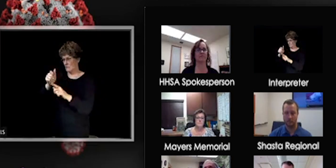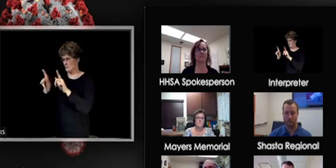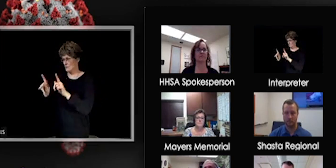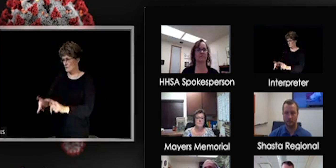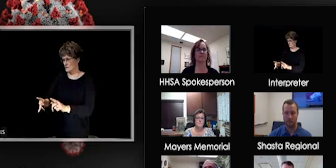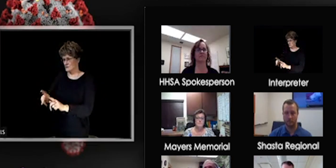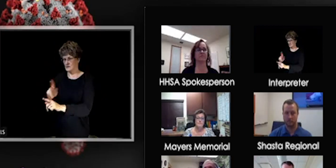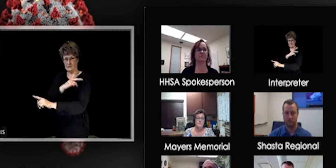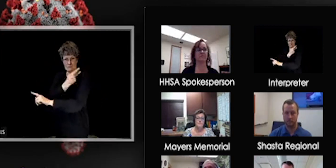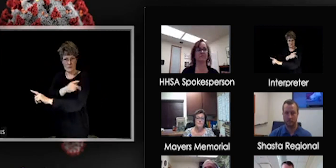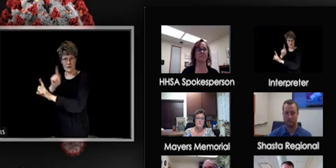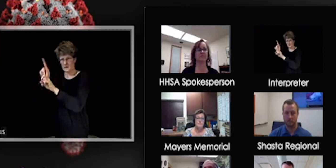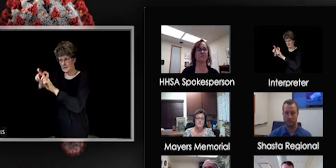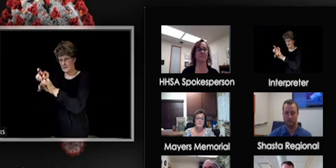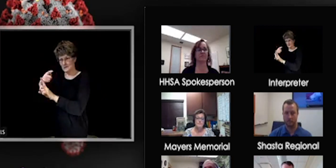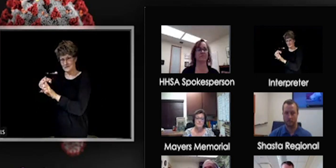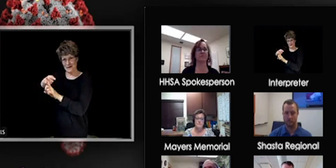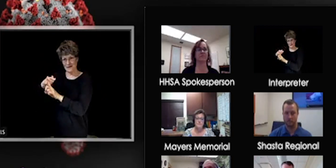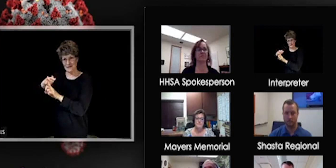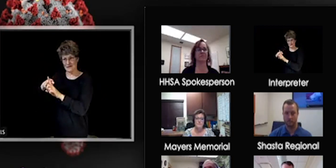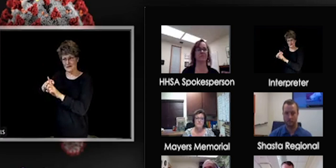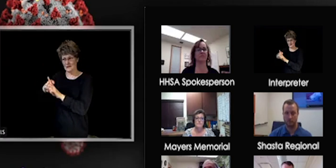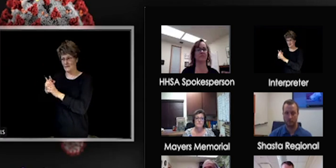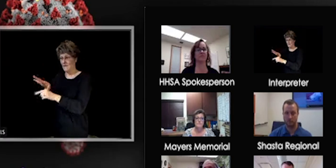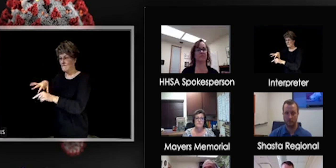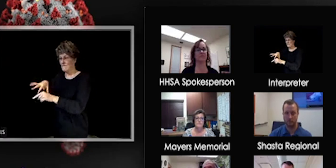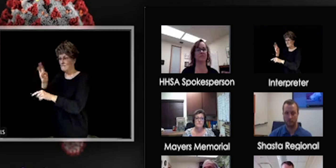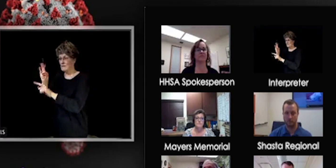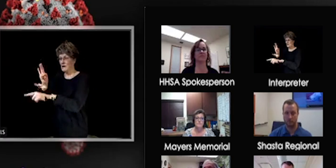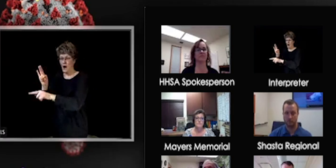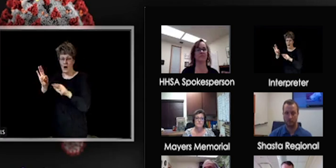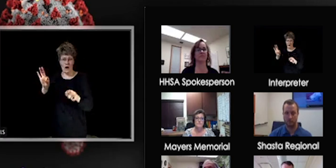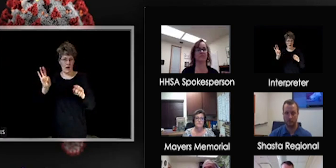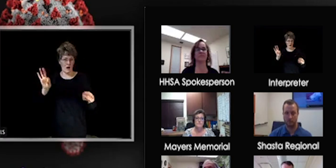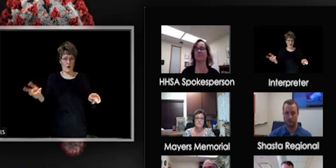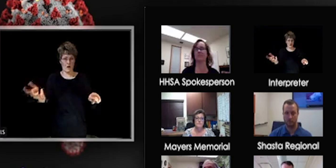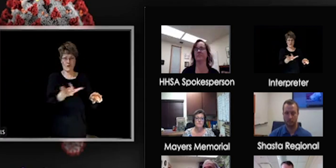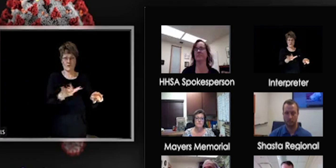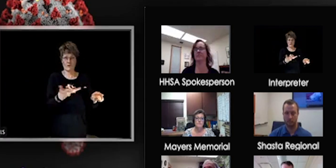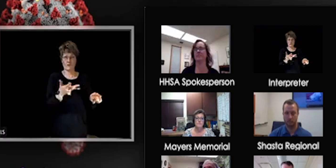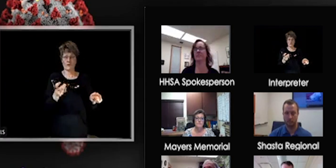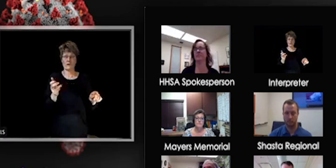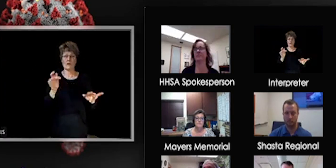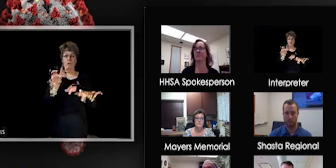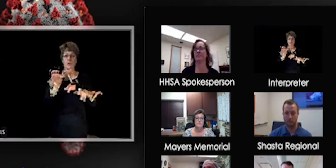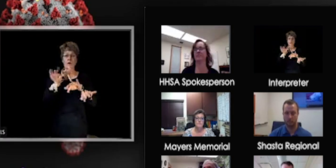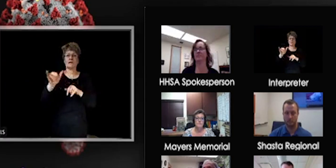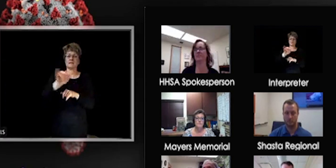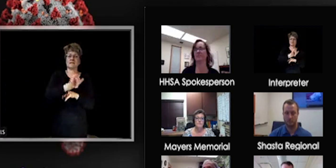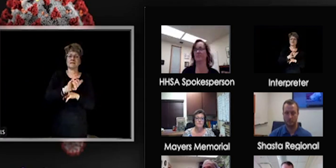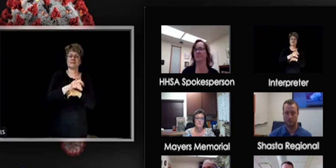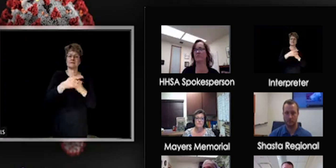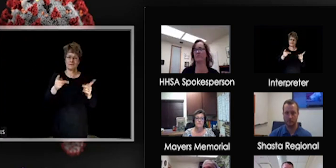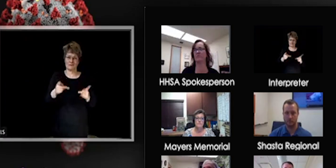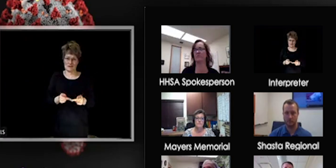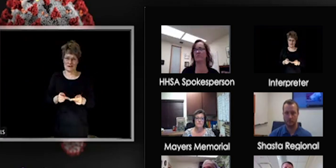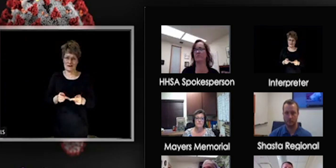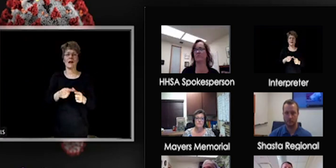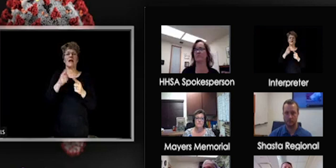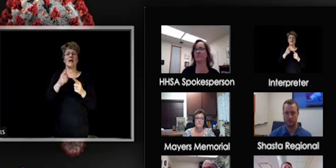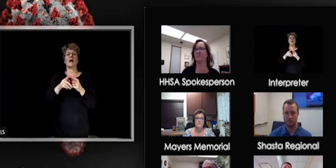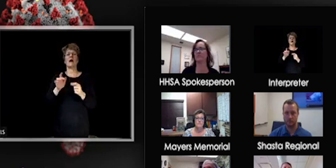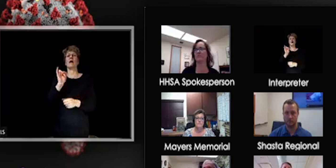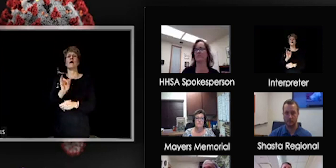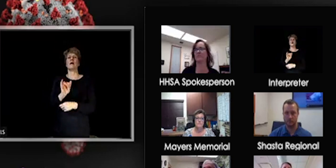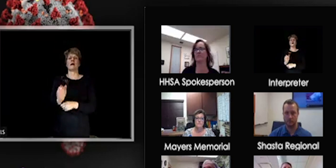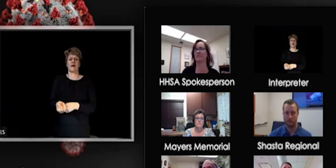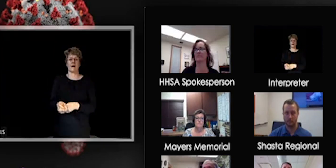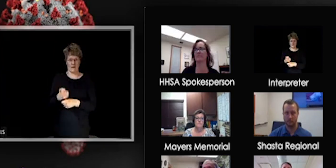weeks after somebody gets infected, then it can actually take time between those cases.